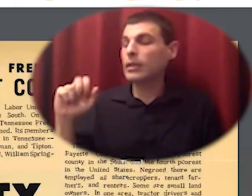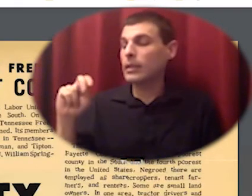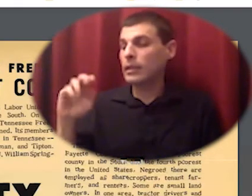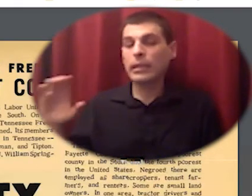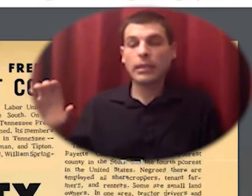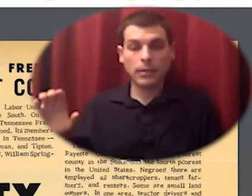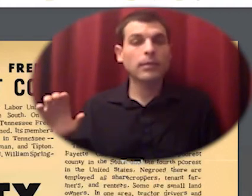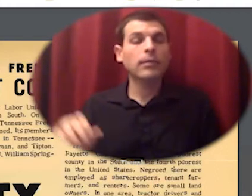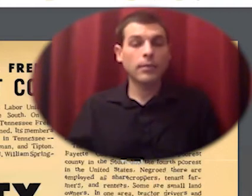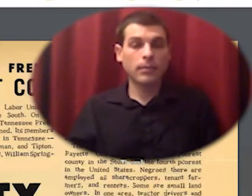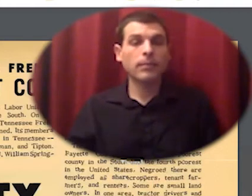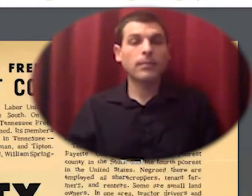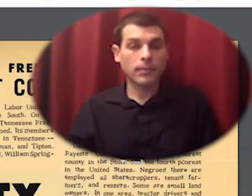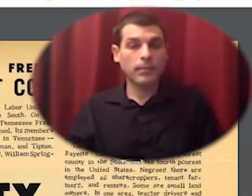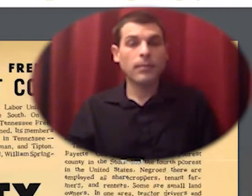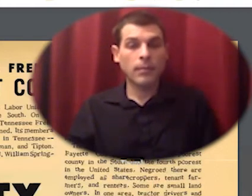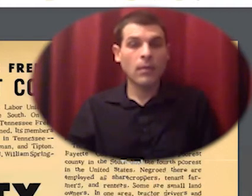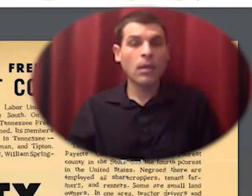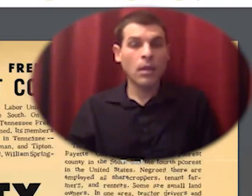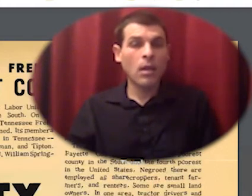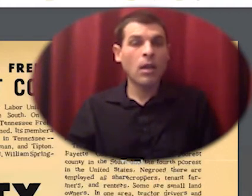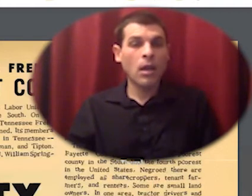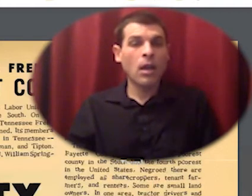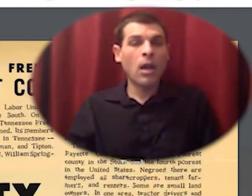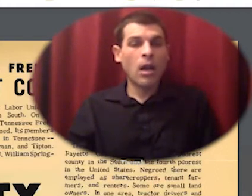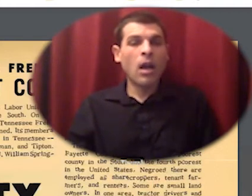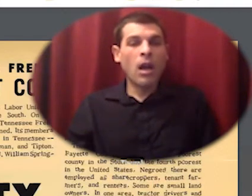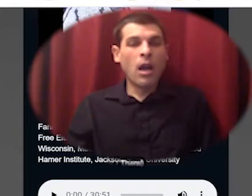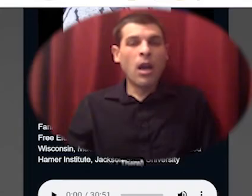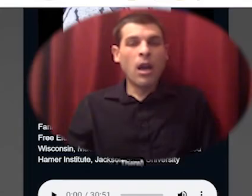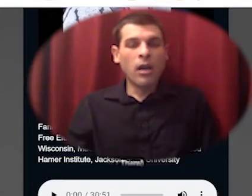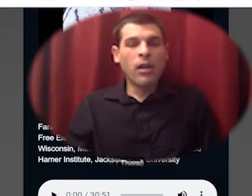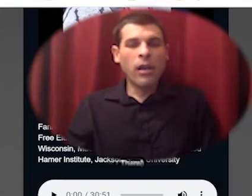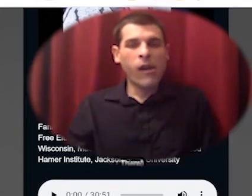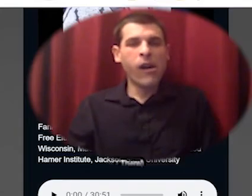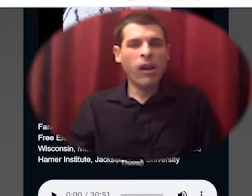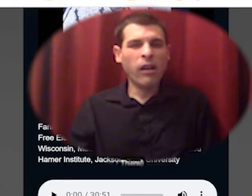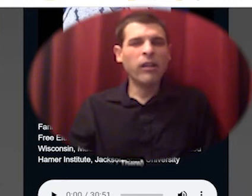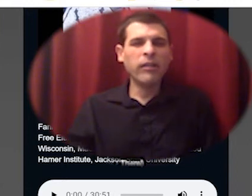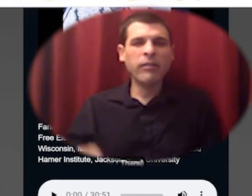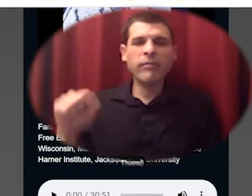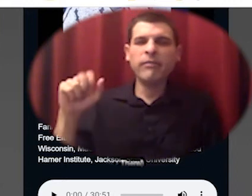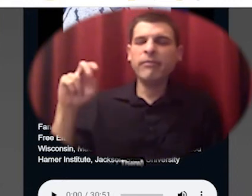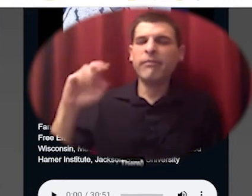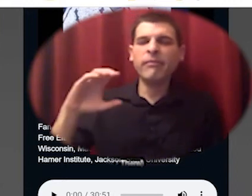snccdigital.org so much to learn from this website these folks have been around for